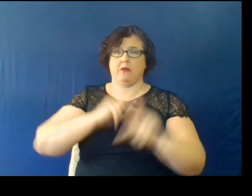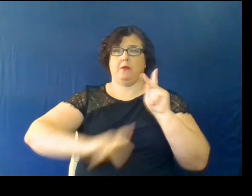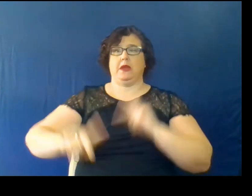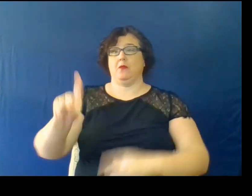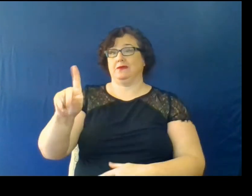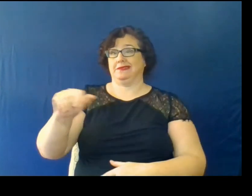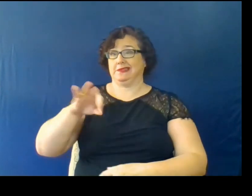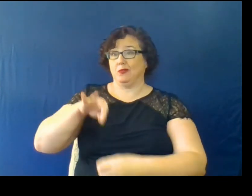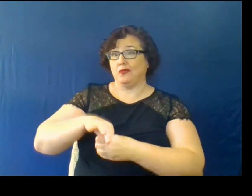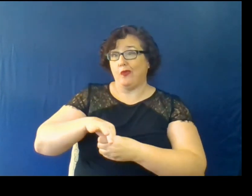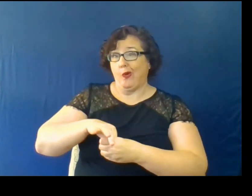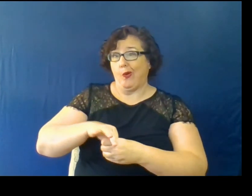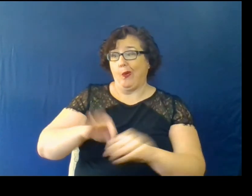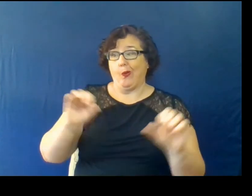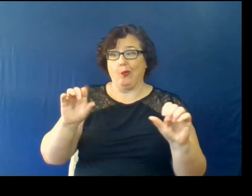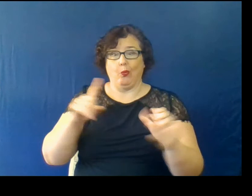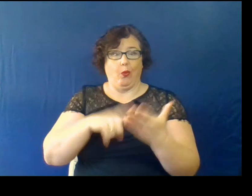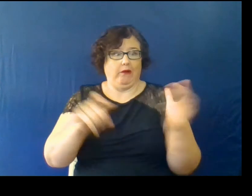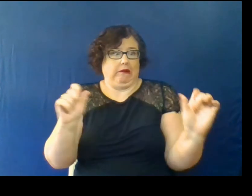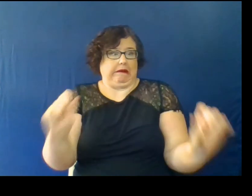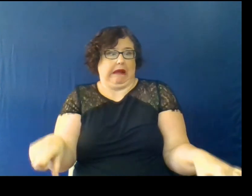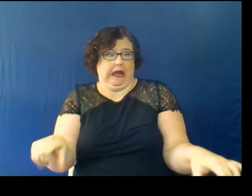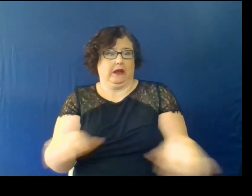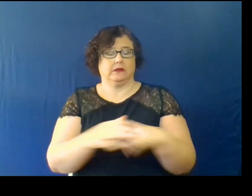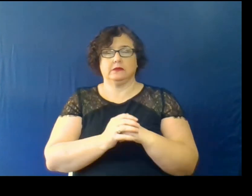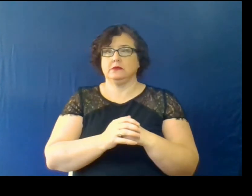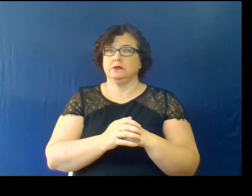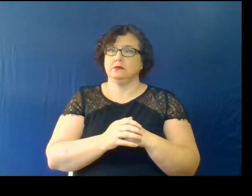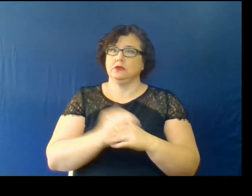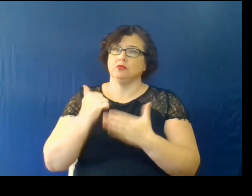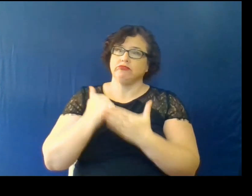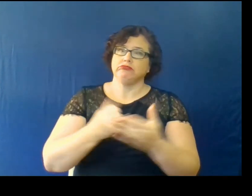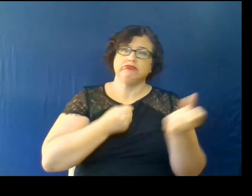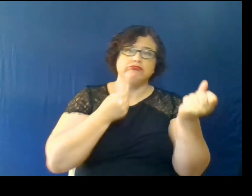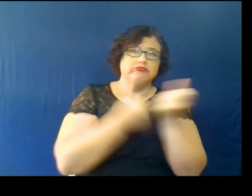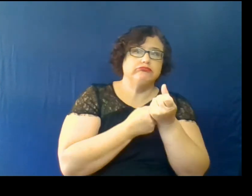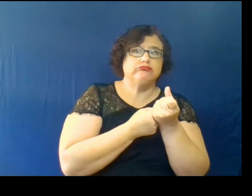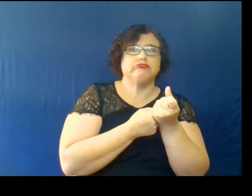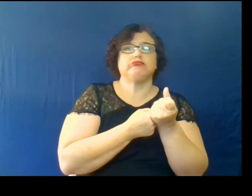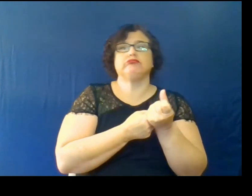or what can they do to help support the disabled community as they go and vote?